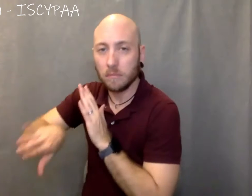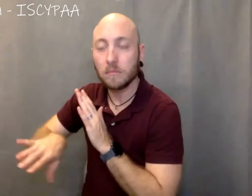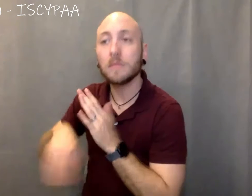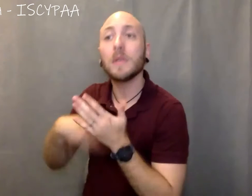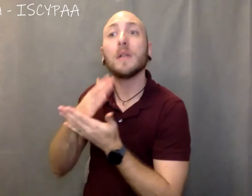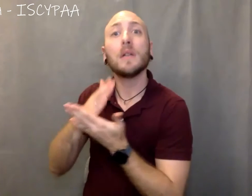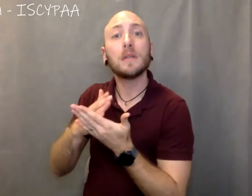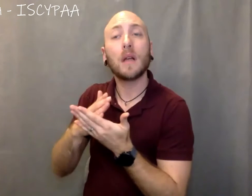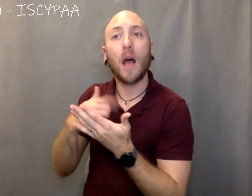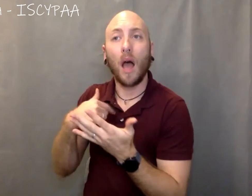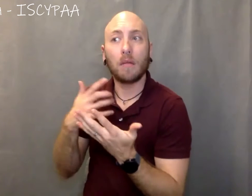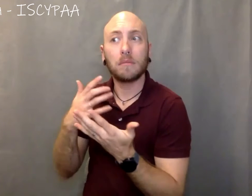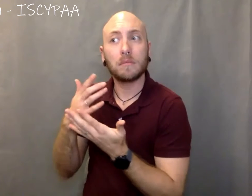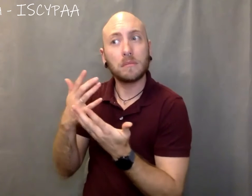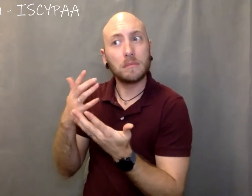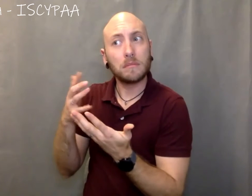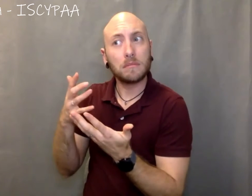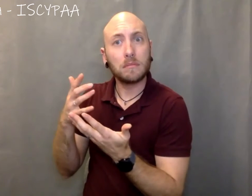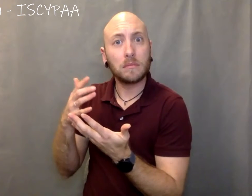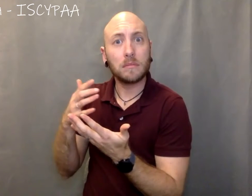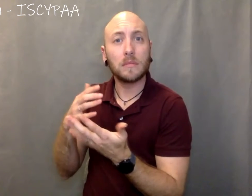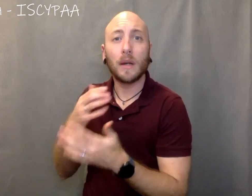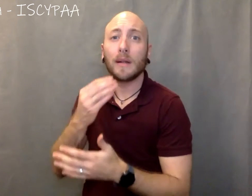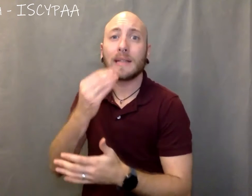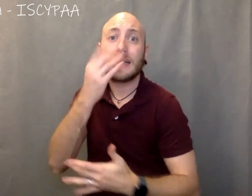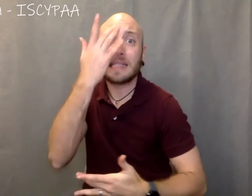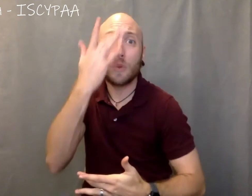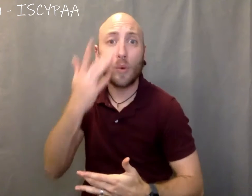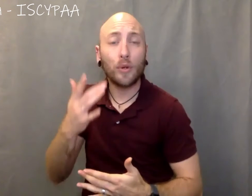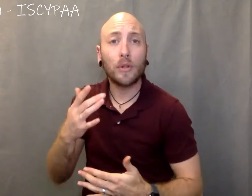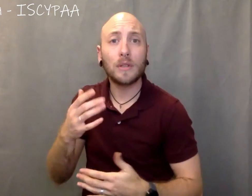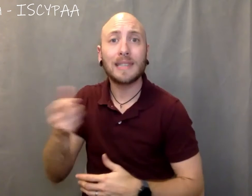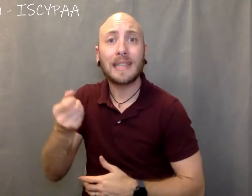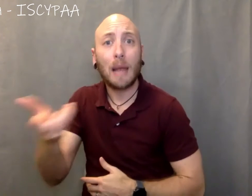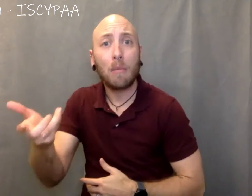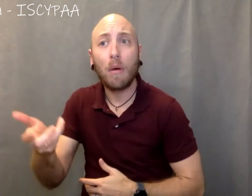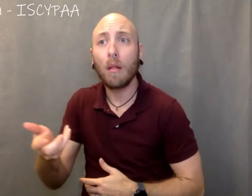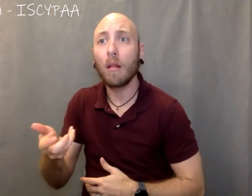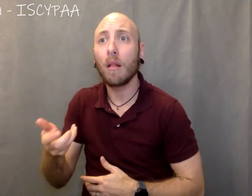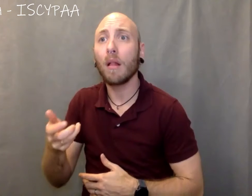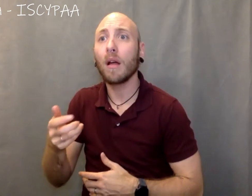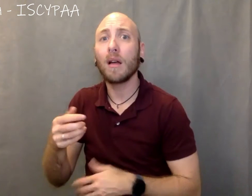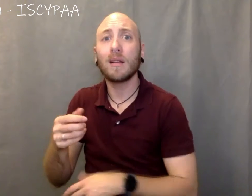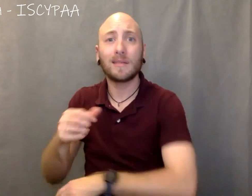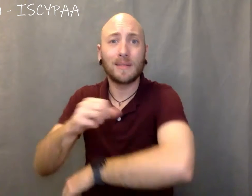a lot of stuff like eating disorders, gambling problems, self harm, you know like,